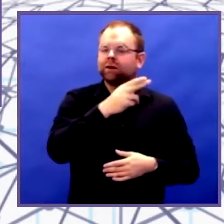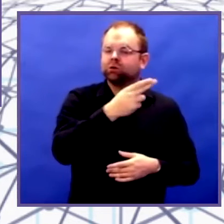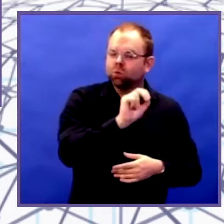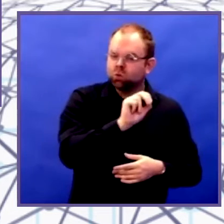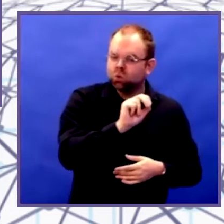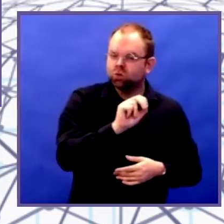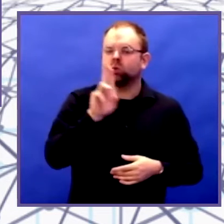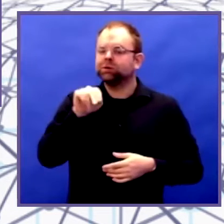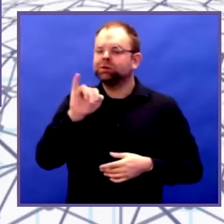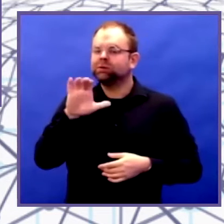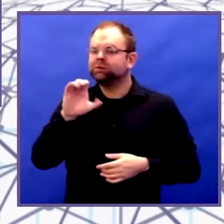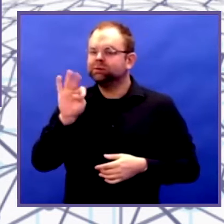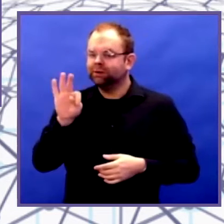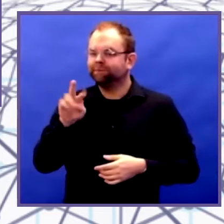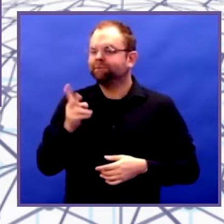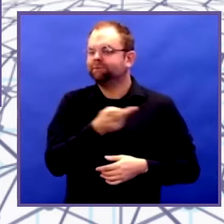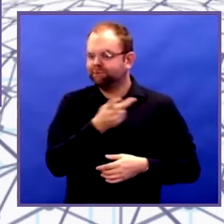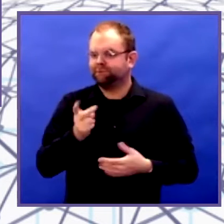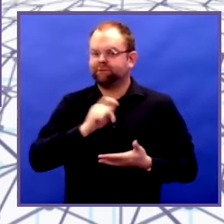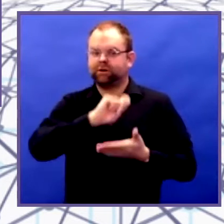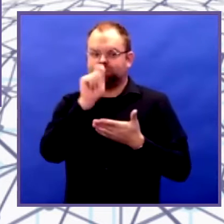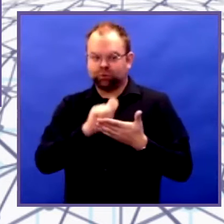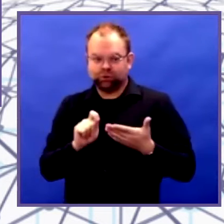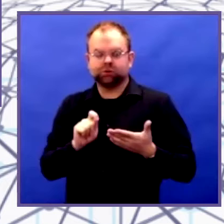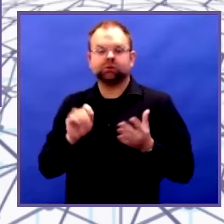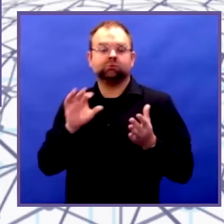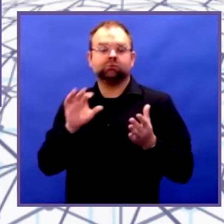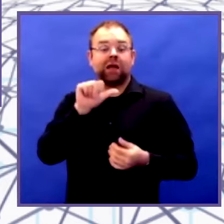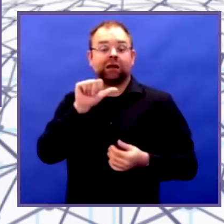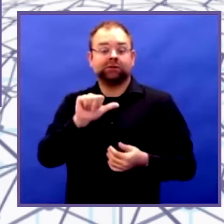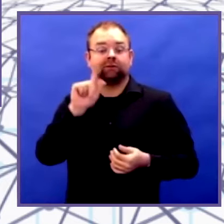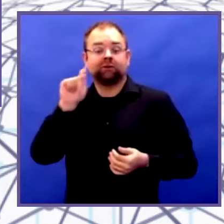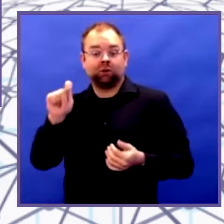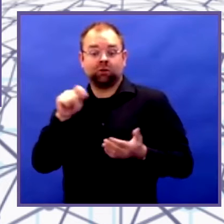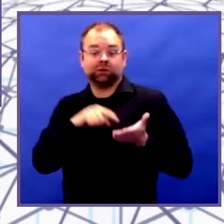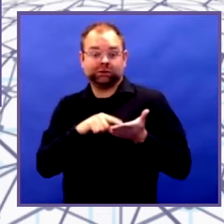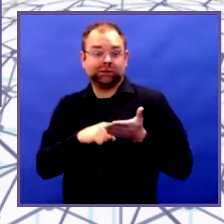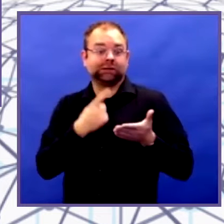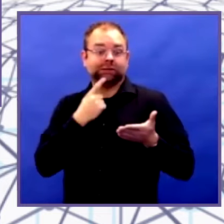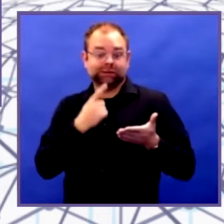Includes people with disabilities, like the children I worked with many years ago.